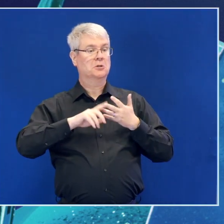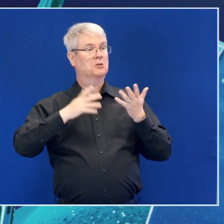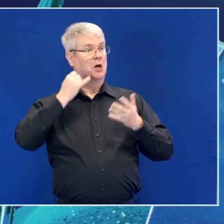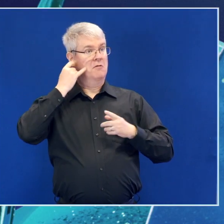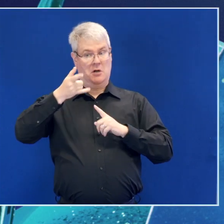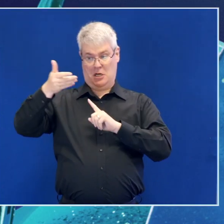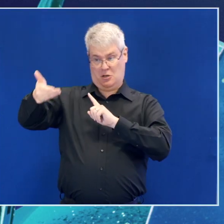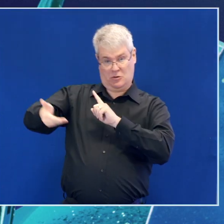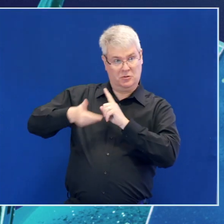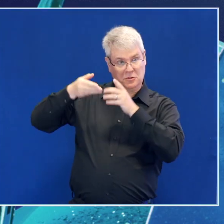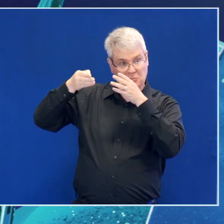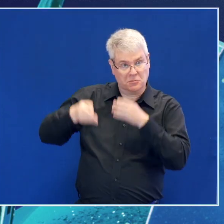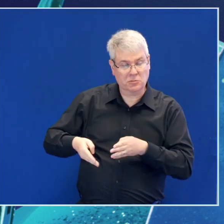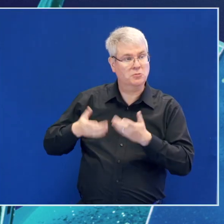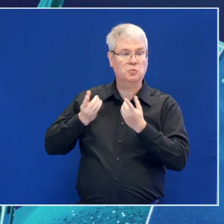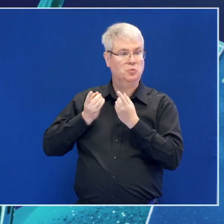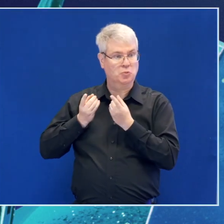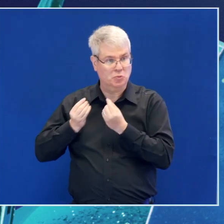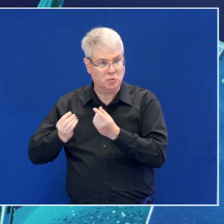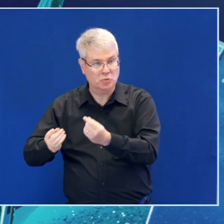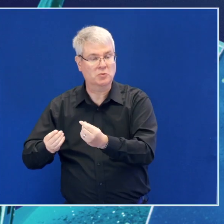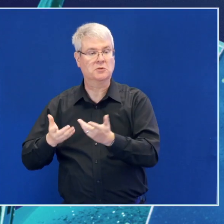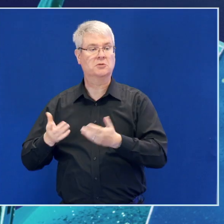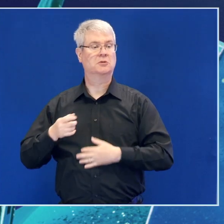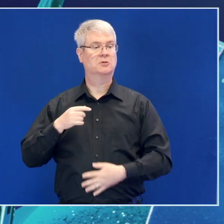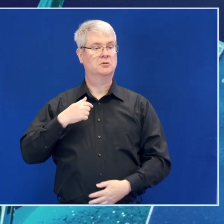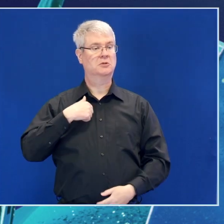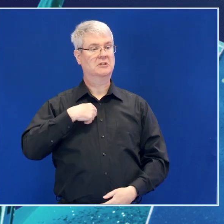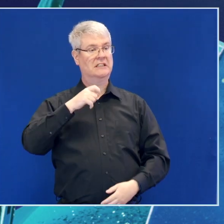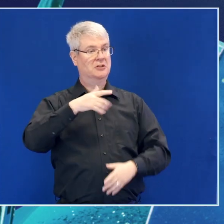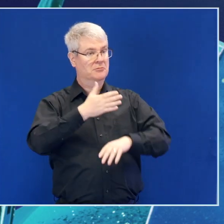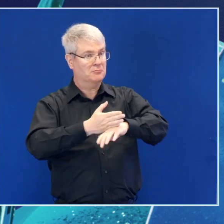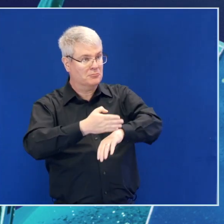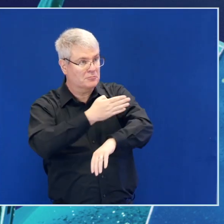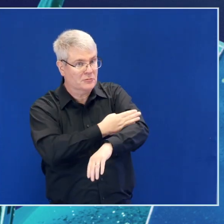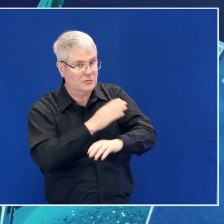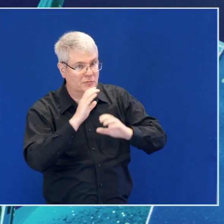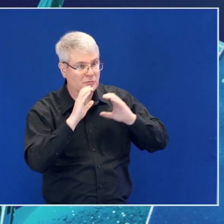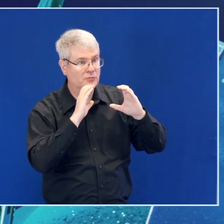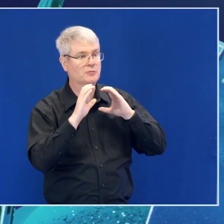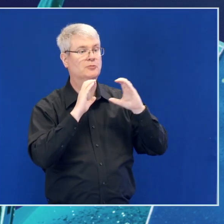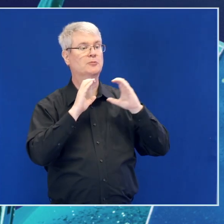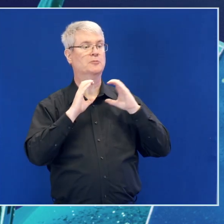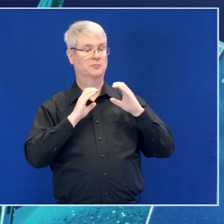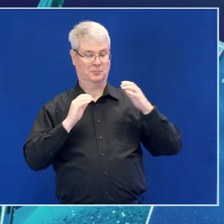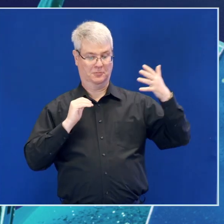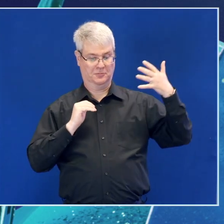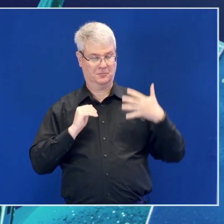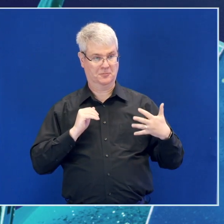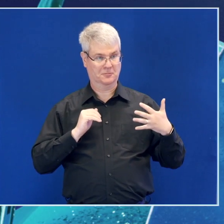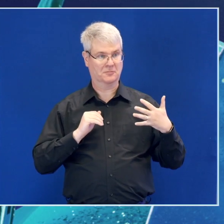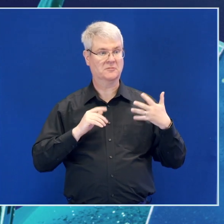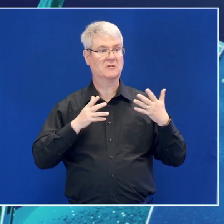Number four is improve communication practices. Number five, design flexible ways of working.